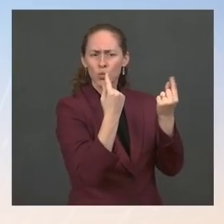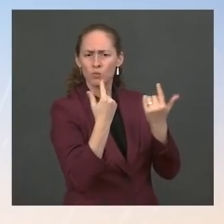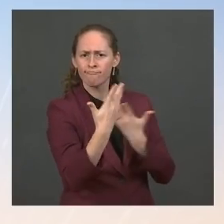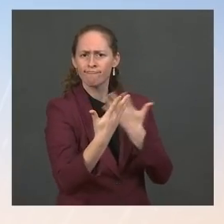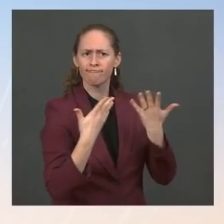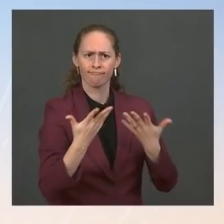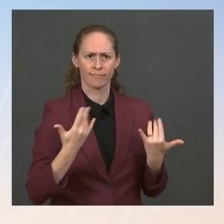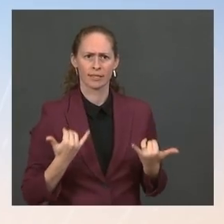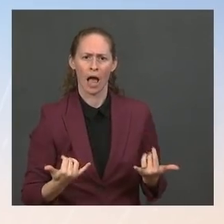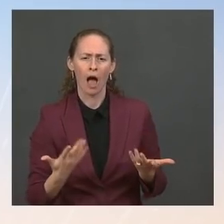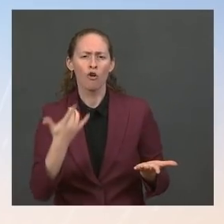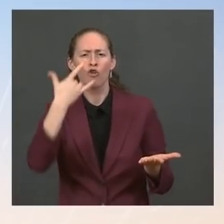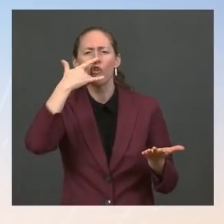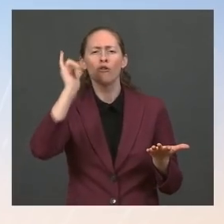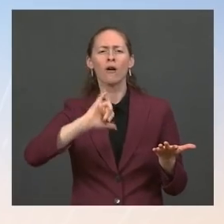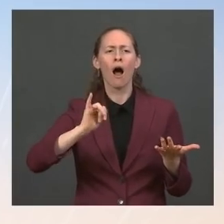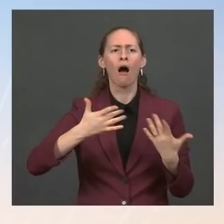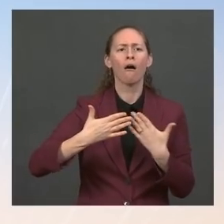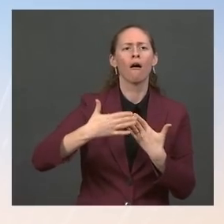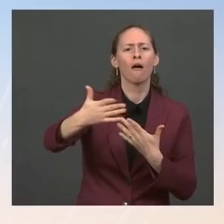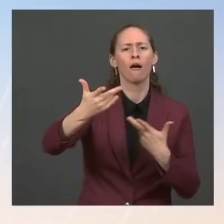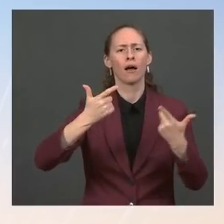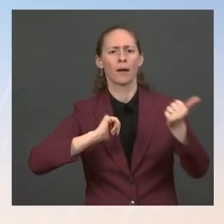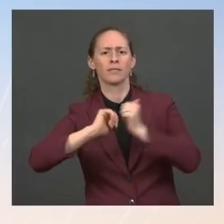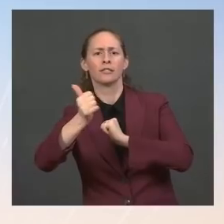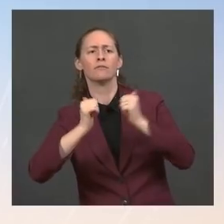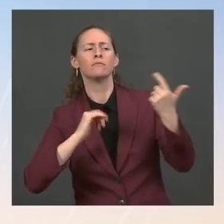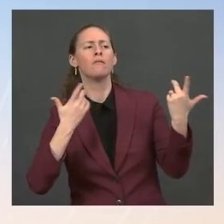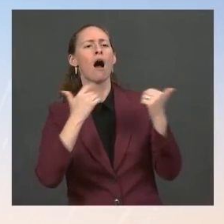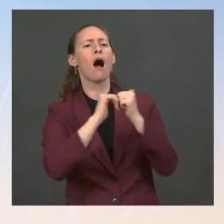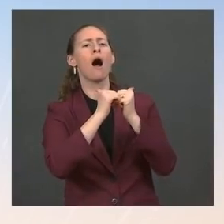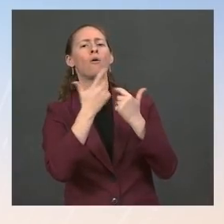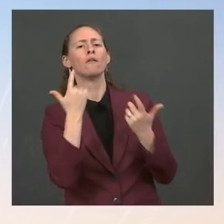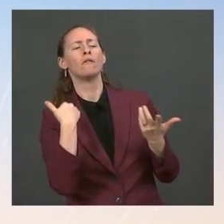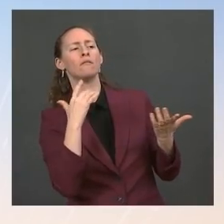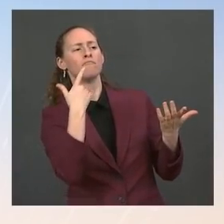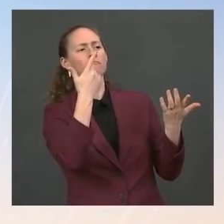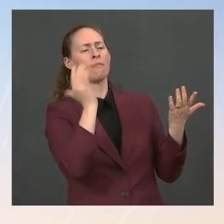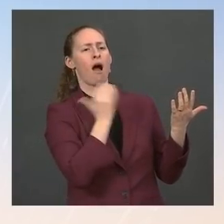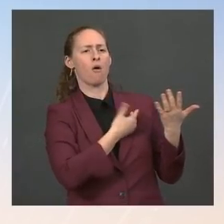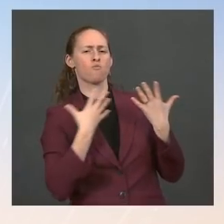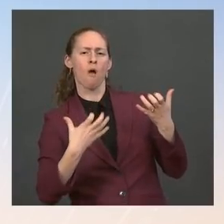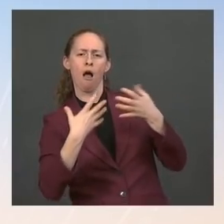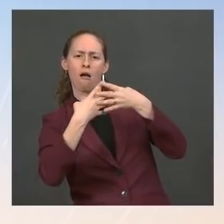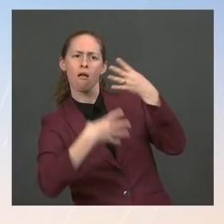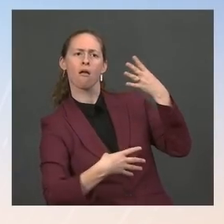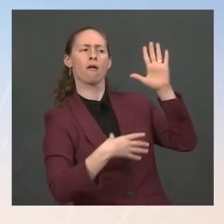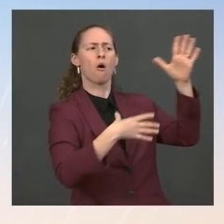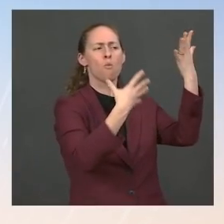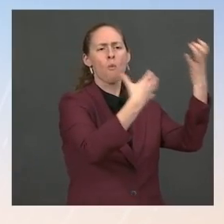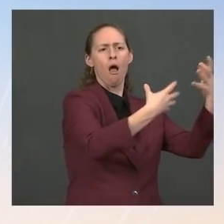as well as ways to work together where our interests align. On Tuesday and Wednesday, the President will continue traveling across the country